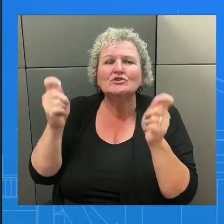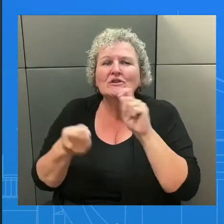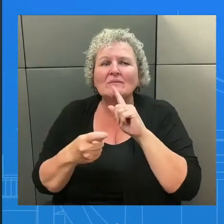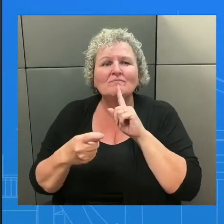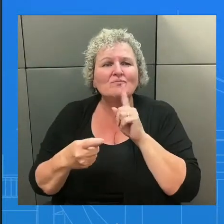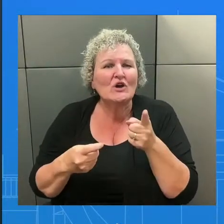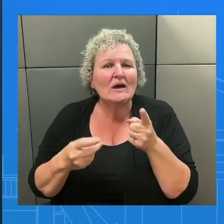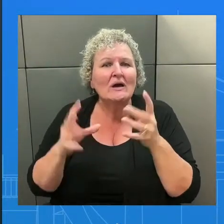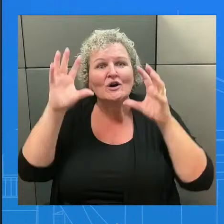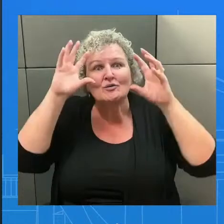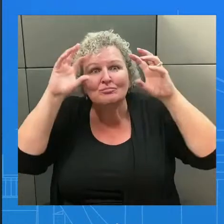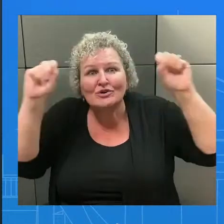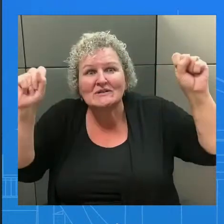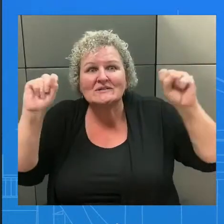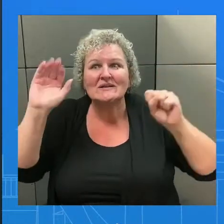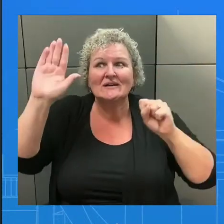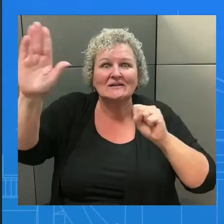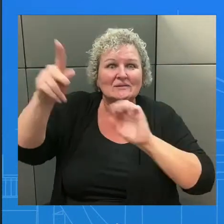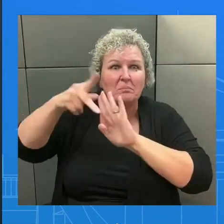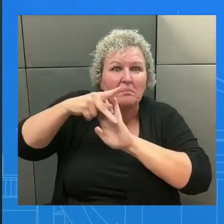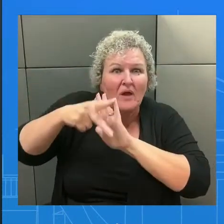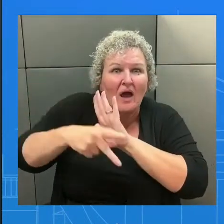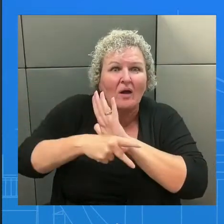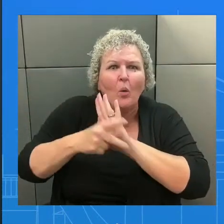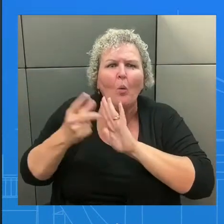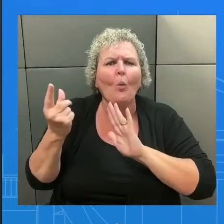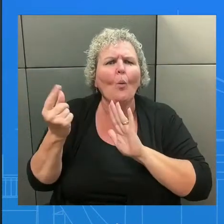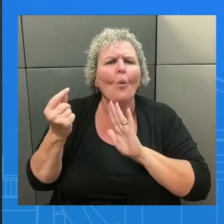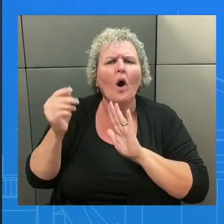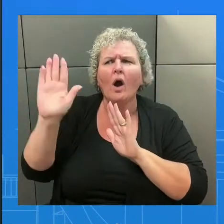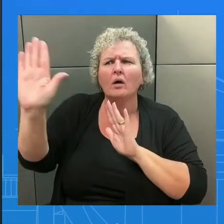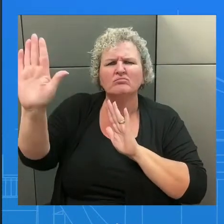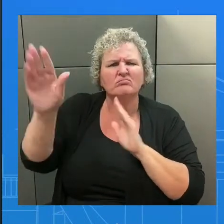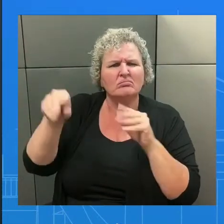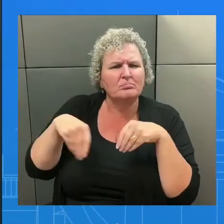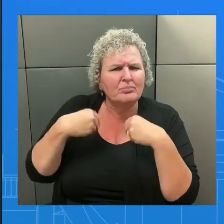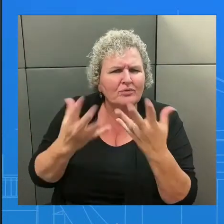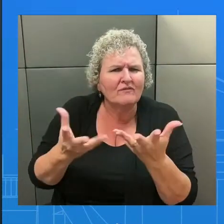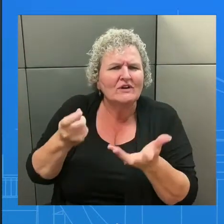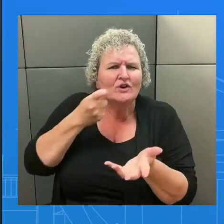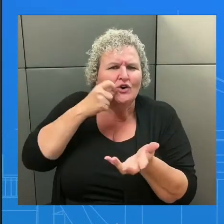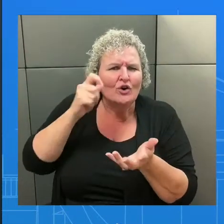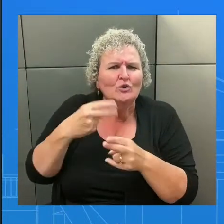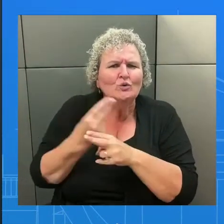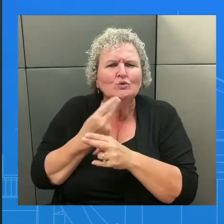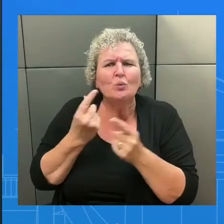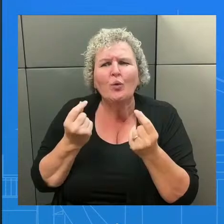to what we're providing Ukraine and -- and how they're using it. Ms. Jean-Pierre: Go ahead, Jacqui. The Press: Thank you, Karine. John, why not?